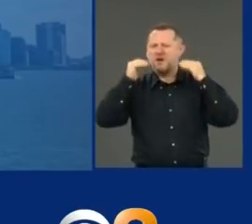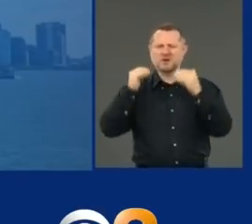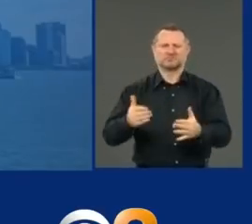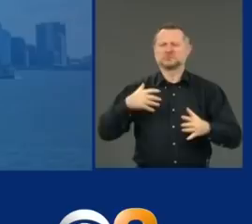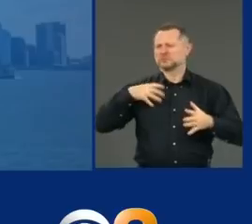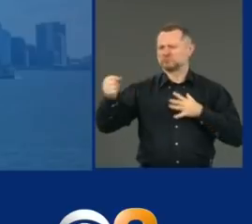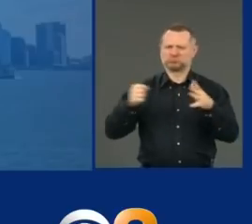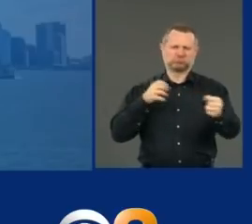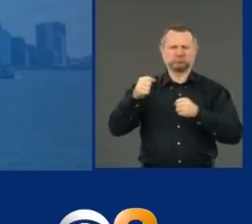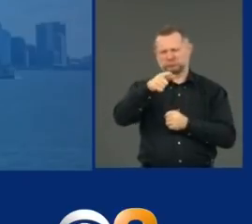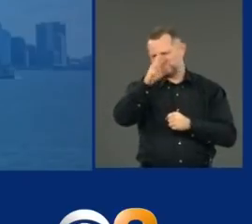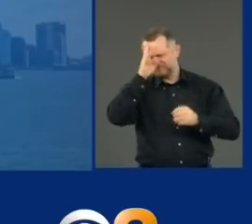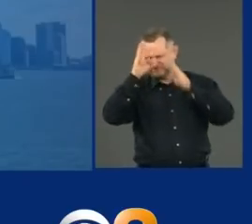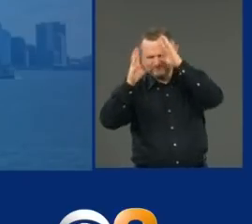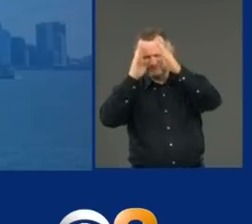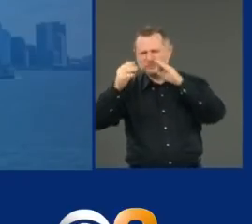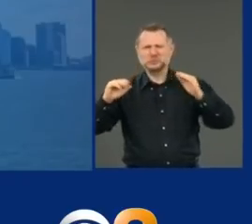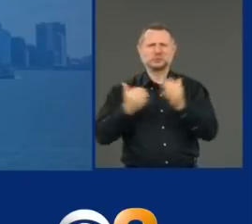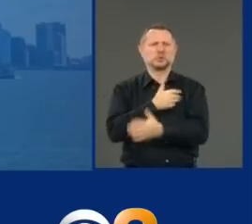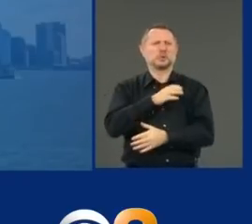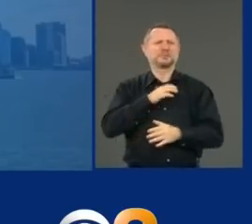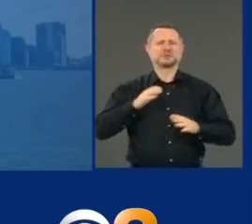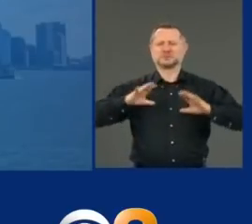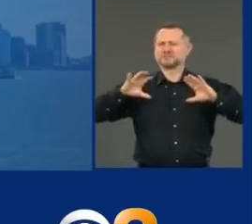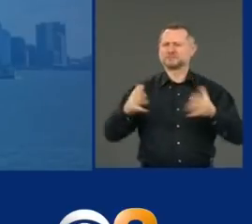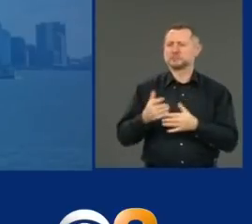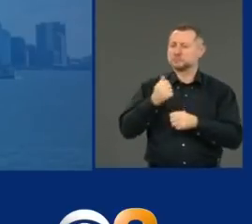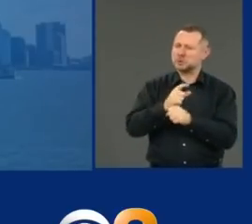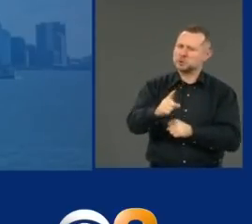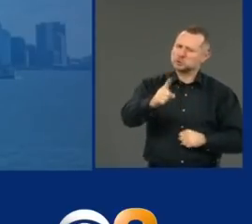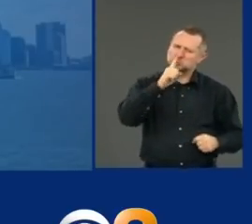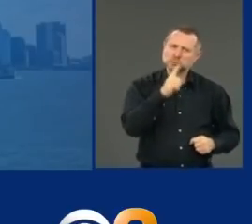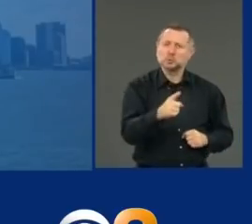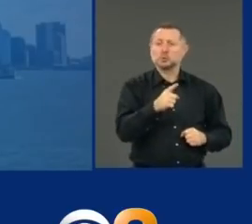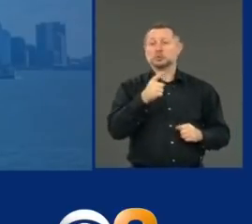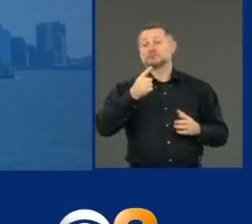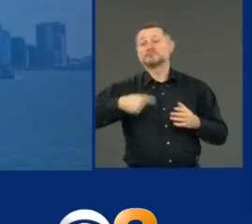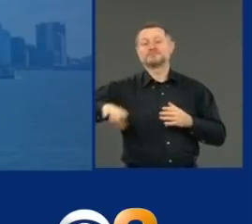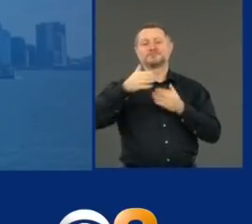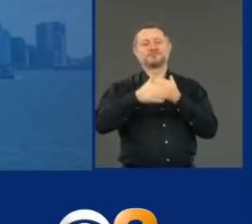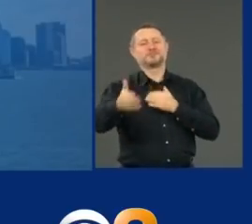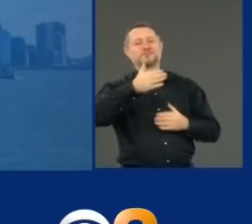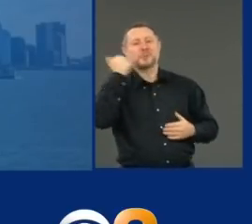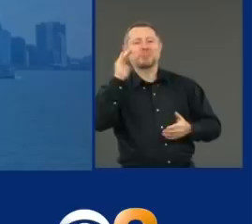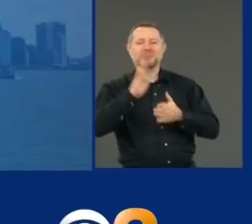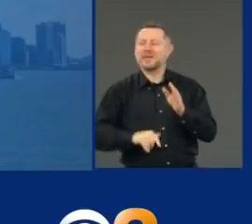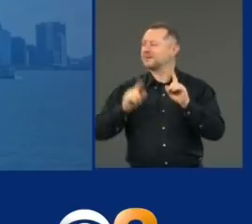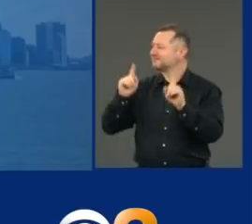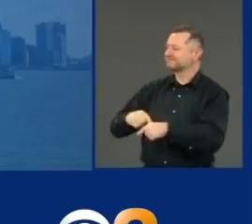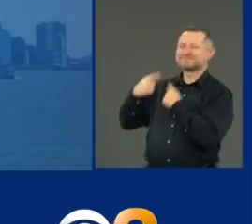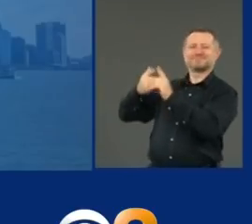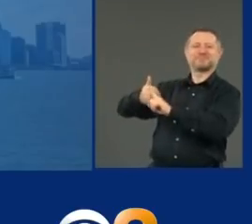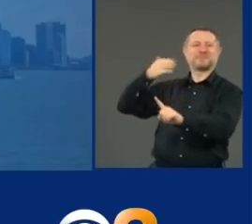WE PREPARE GOING FORWARD? WE PUT TOGETHER A COMMISSION TO WORK WITH HIM THAT REPRESENTS ALL ASPECTS OF THE STATE AND ALL ASPECTS OF THE ECONOMY.